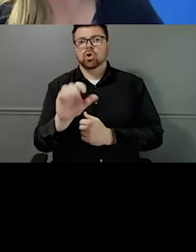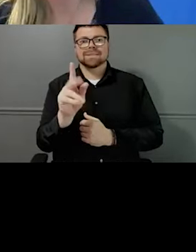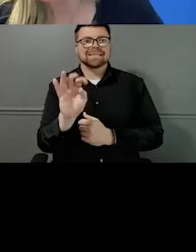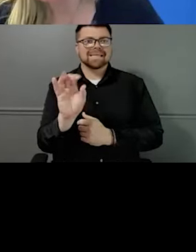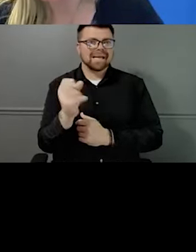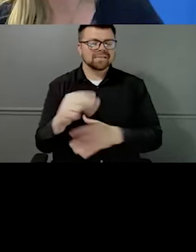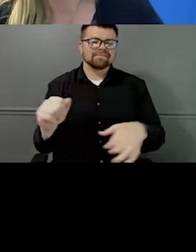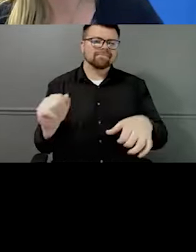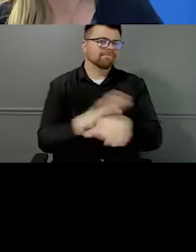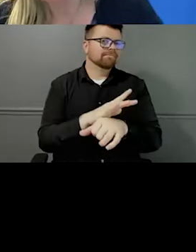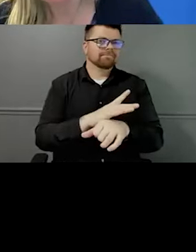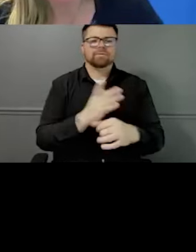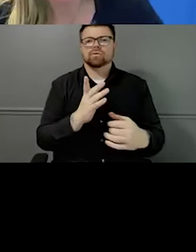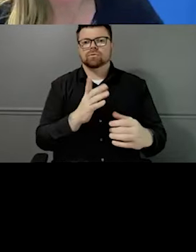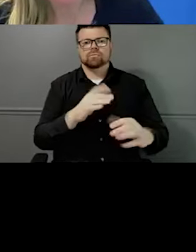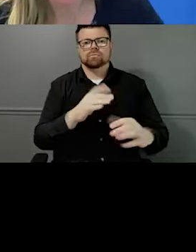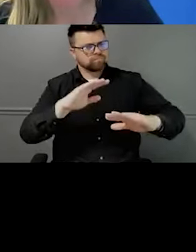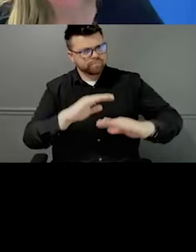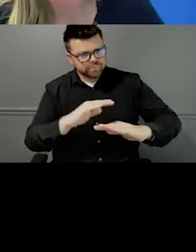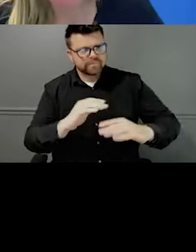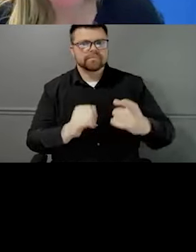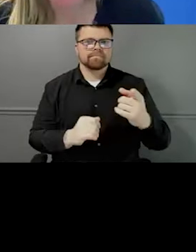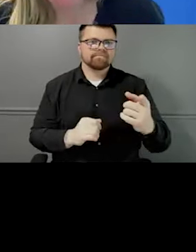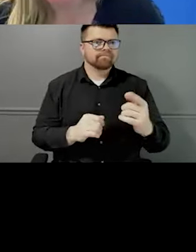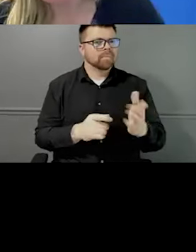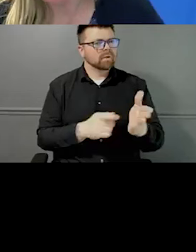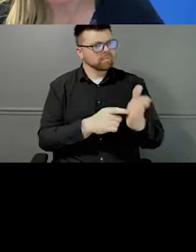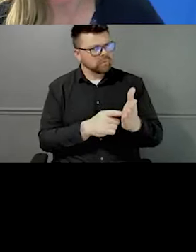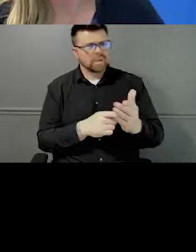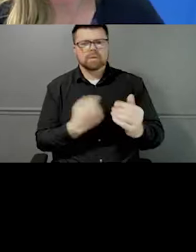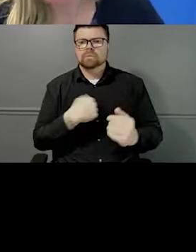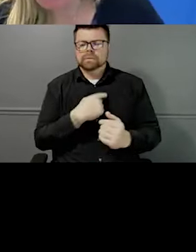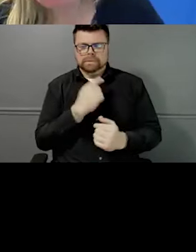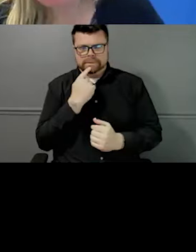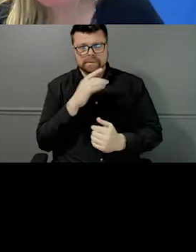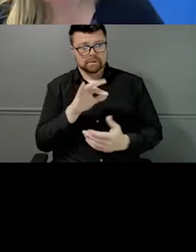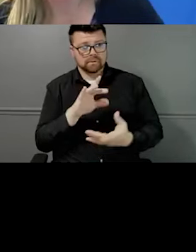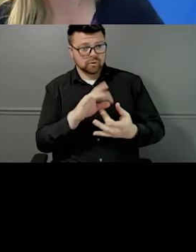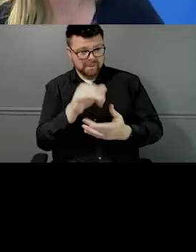We took this very seriously, and we are fully compliant with